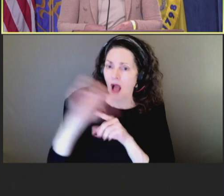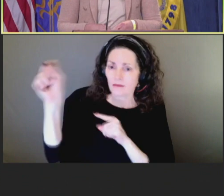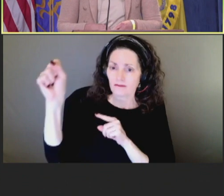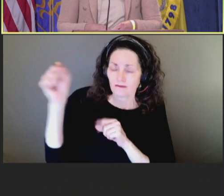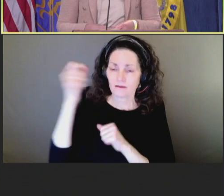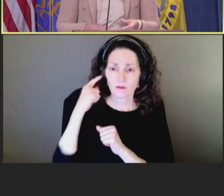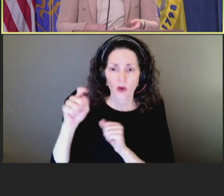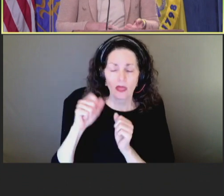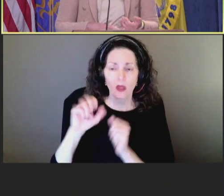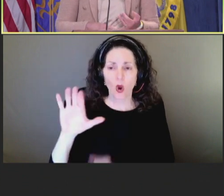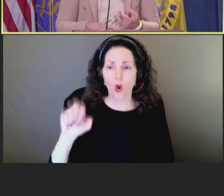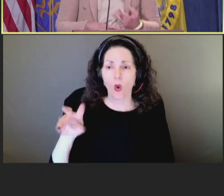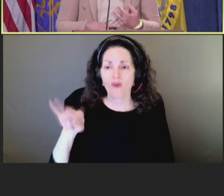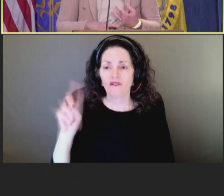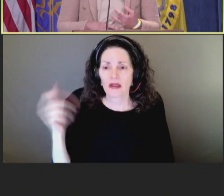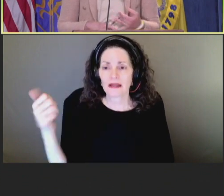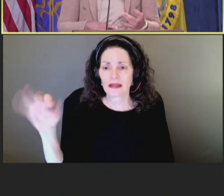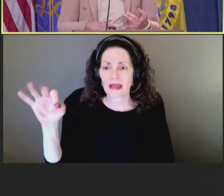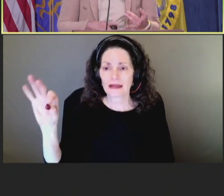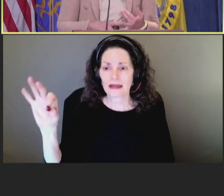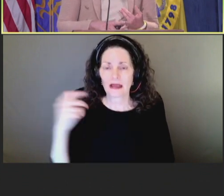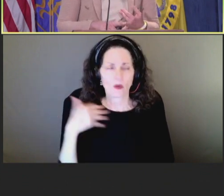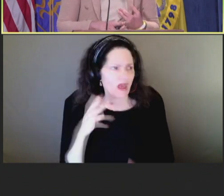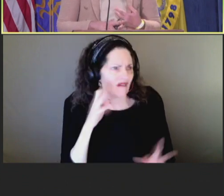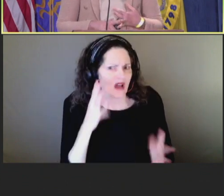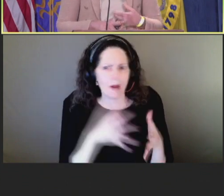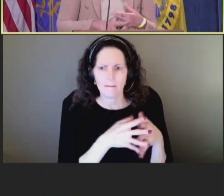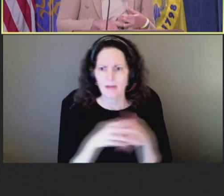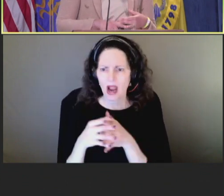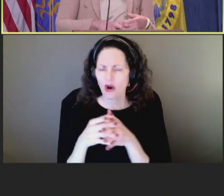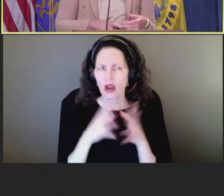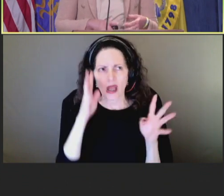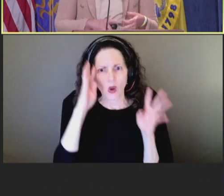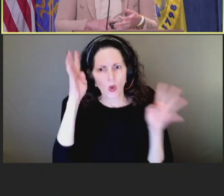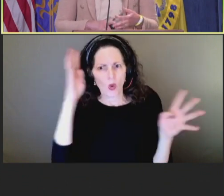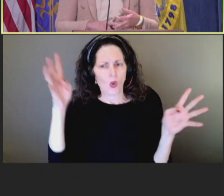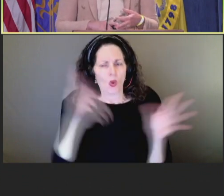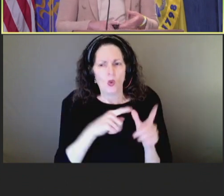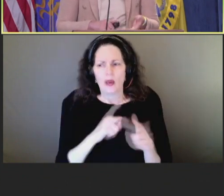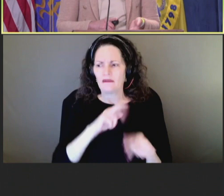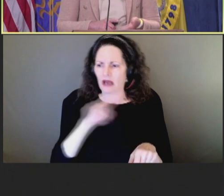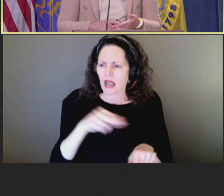say that we have American ingenuity. We do have national pride. We have philanthropy. We have